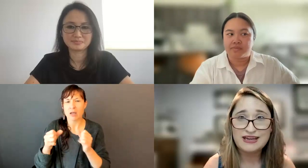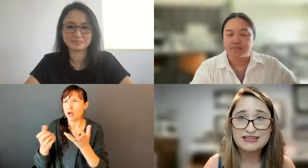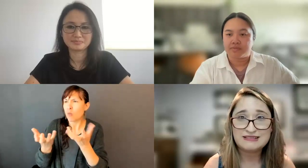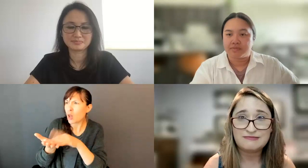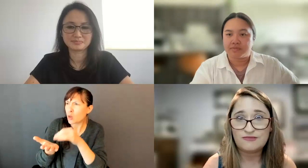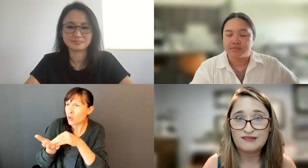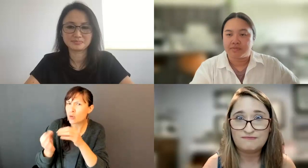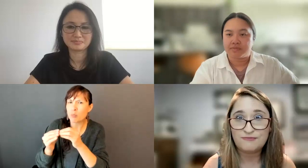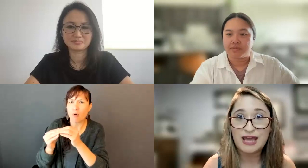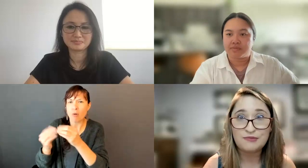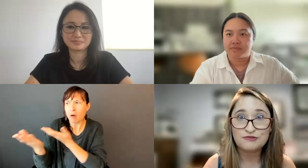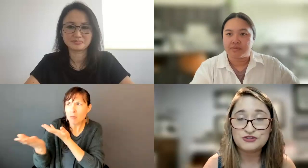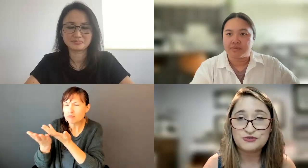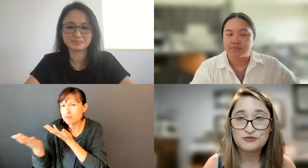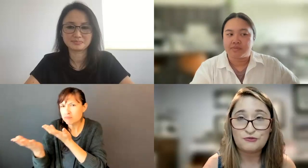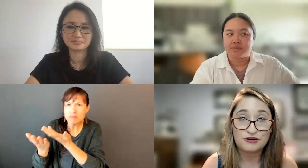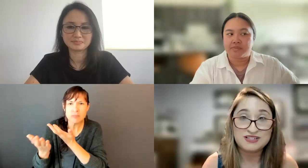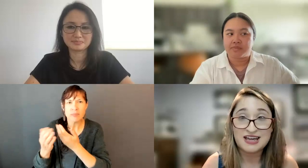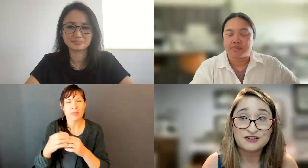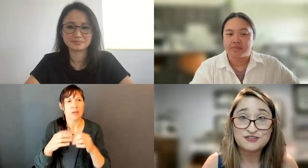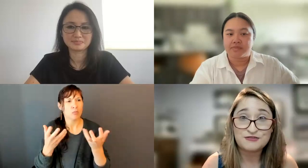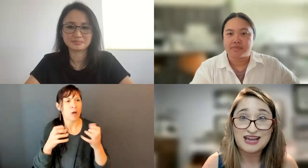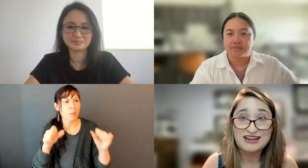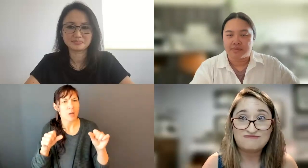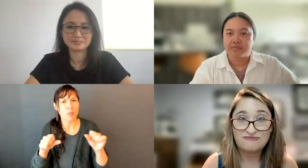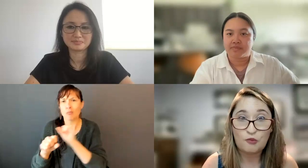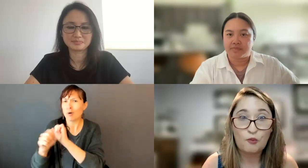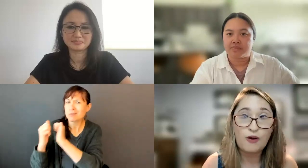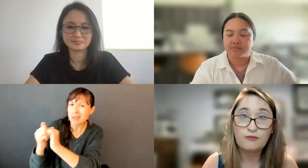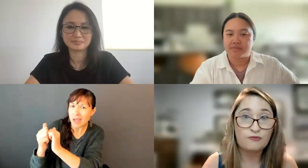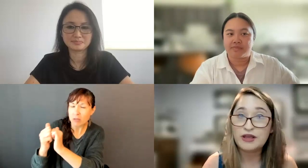and be able to work together so that what you have